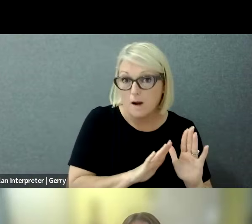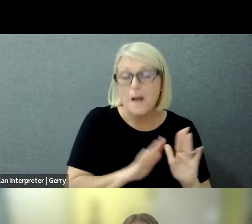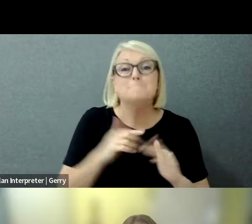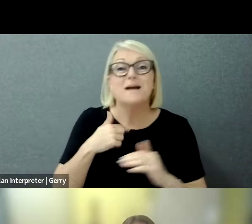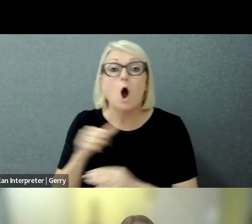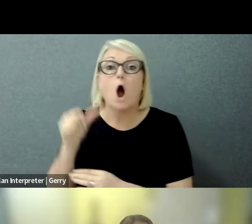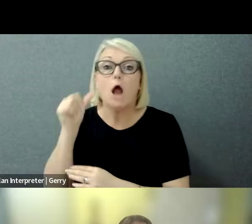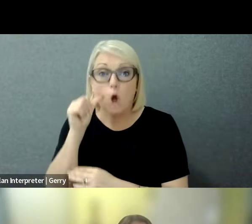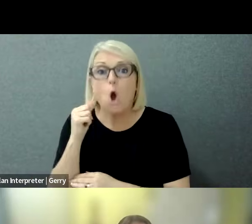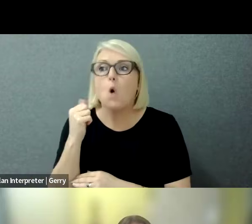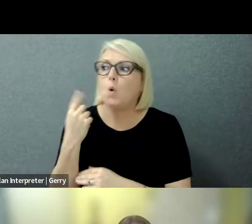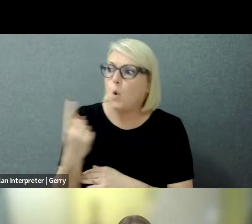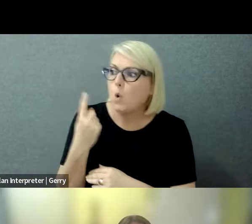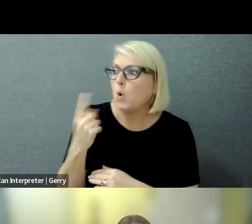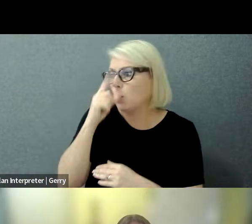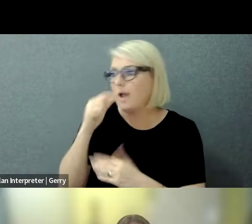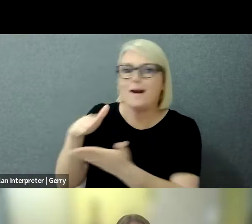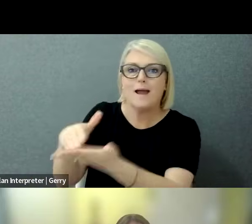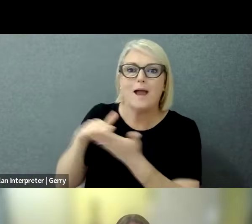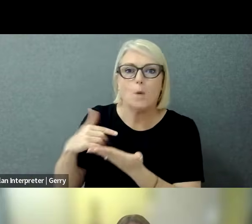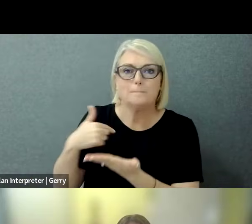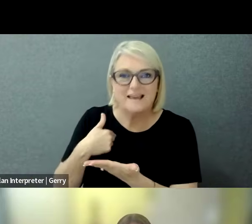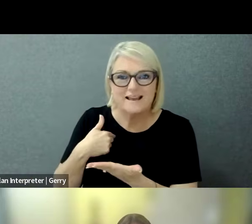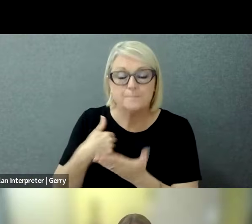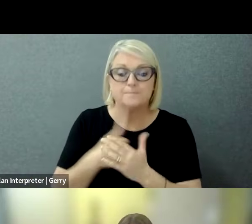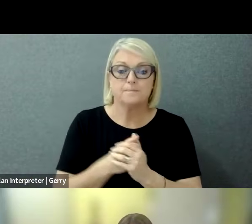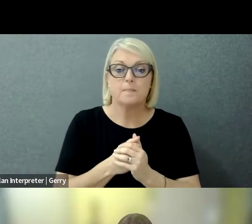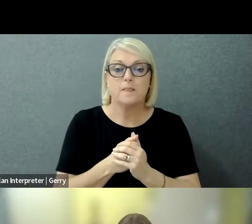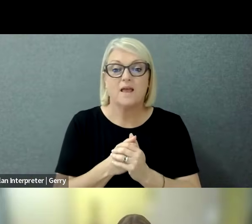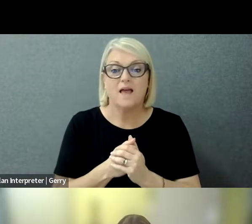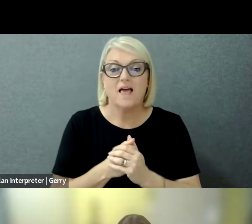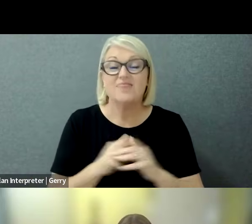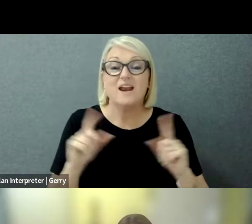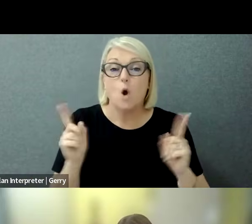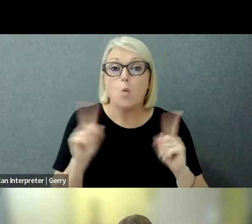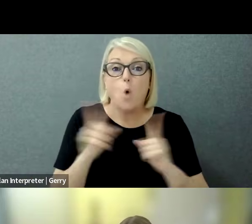me. And then what dagger do you need to be able to tell you is what I'm doing right, am I reaching